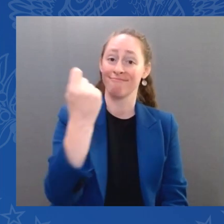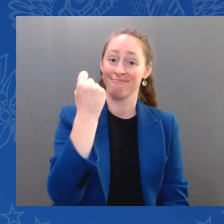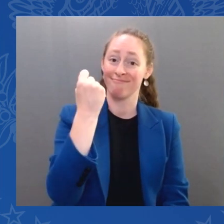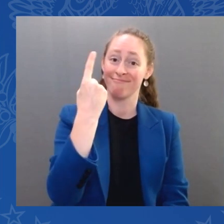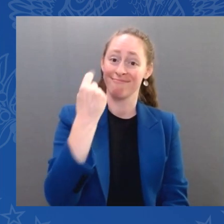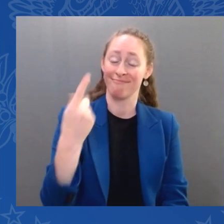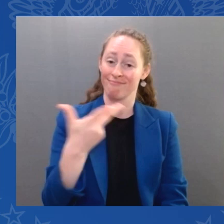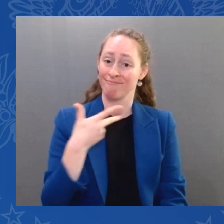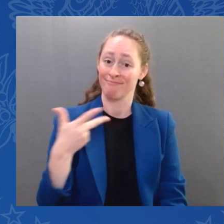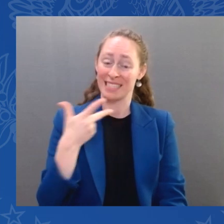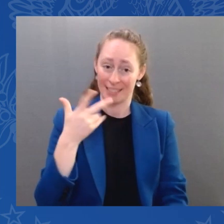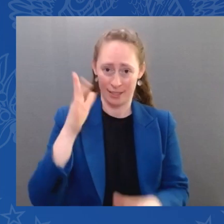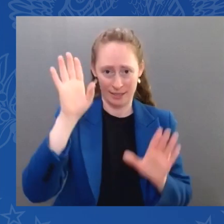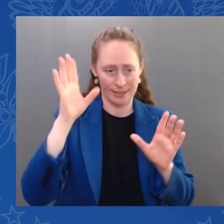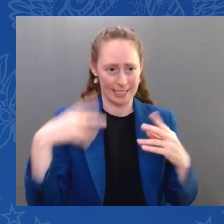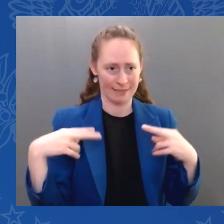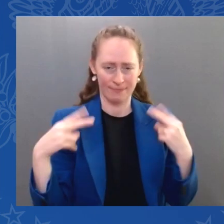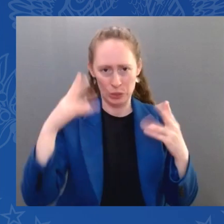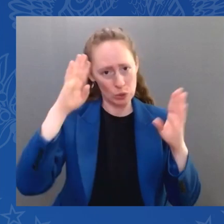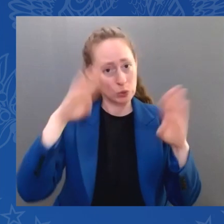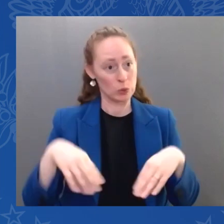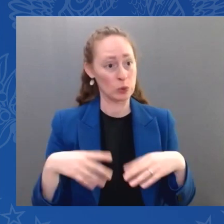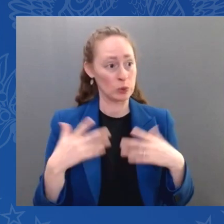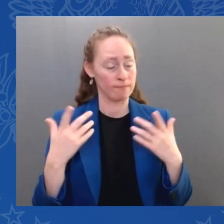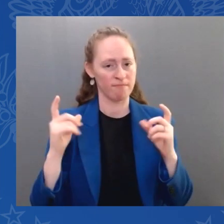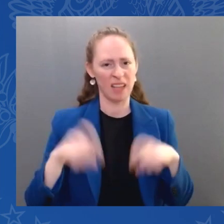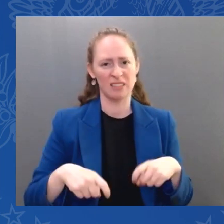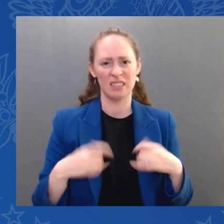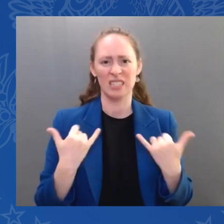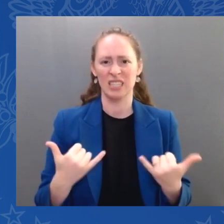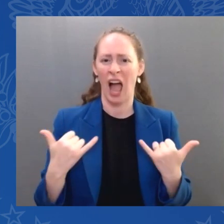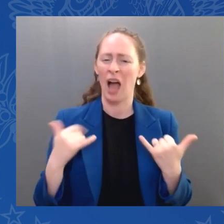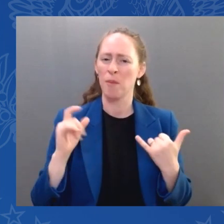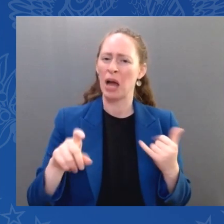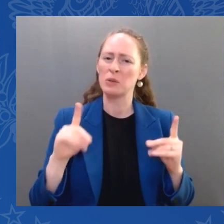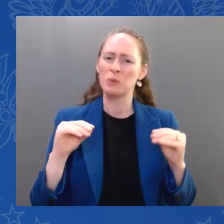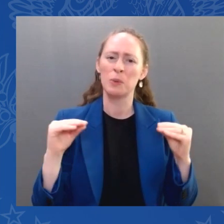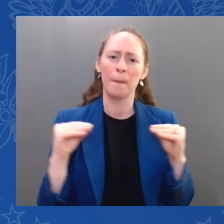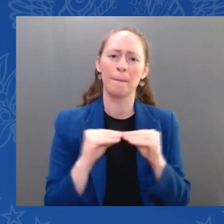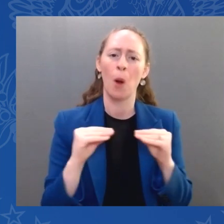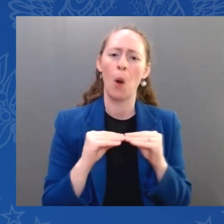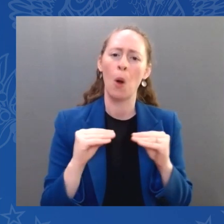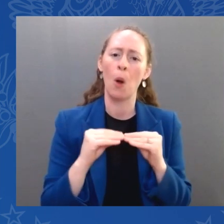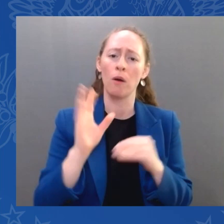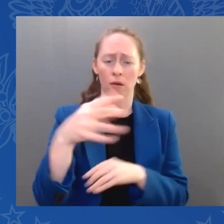who worked so hard to get this done, especially Senators Murphy -- ; Sinema --